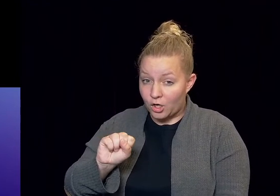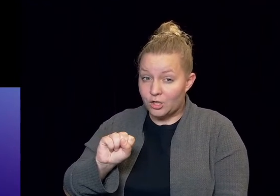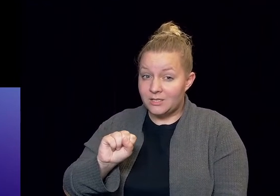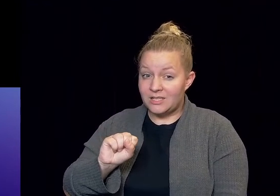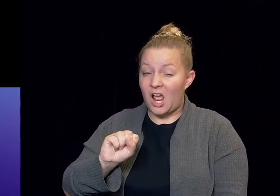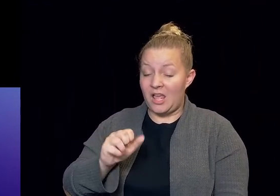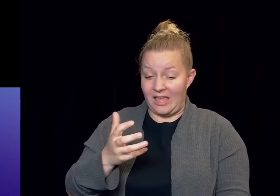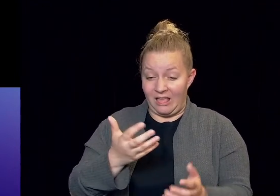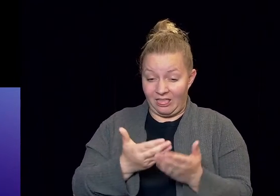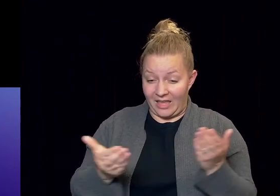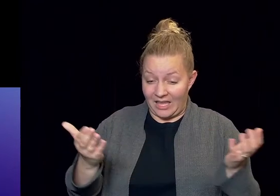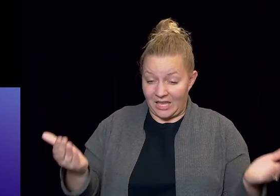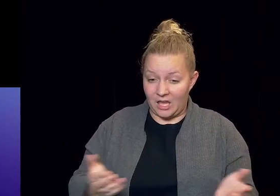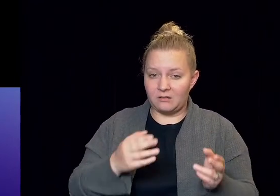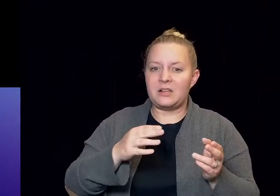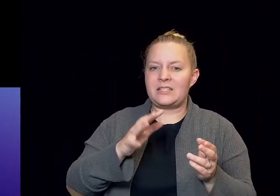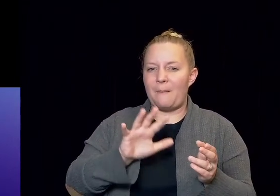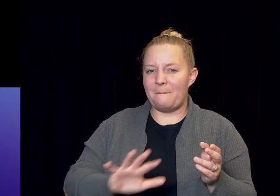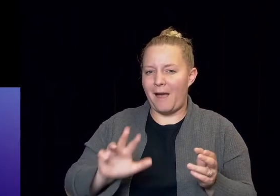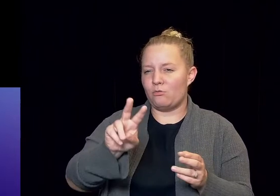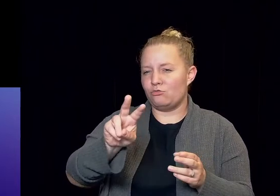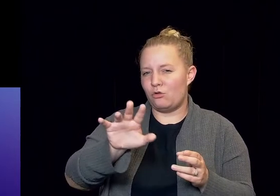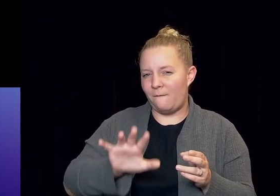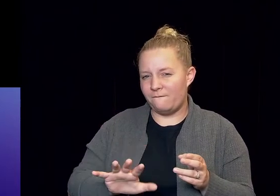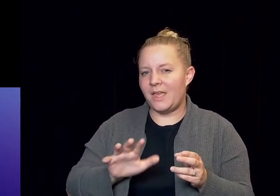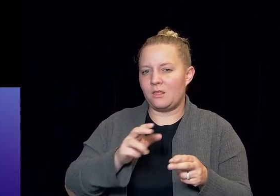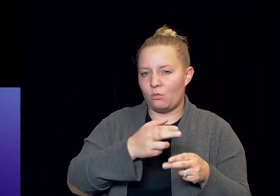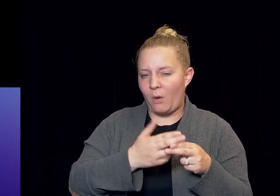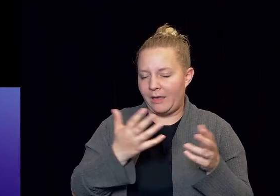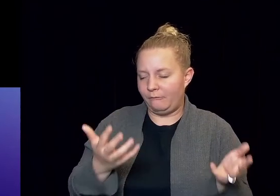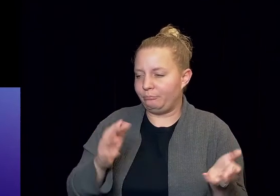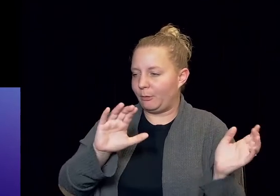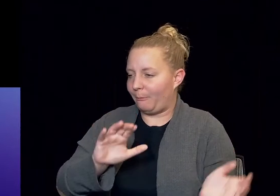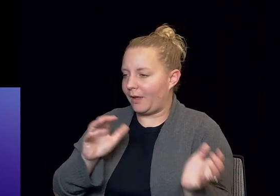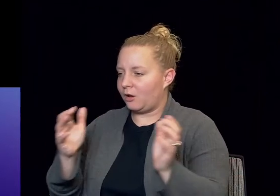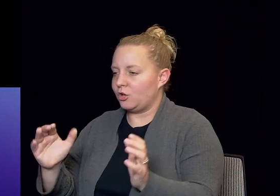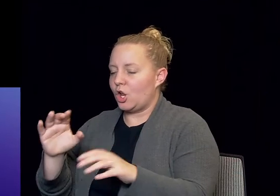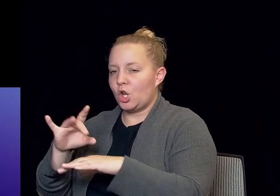how much would an 80 and 1/2 pound dog weigh on Mars. So, this is saying 2/5, we know that's